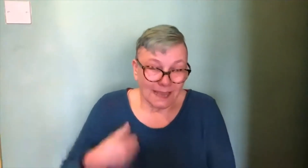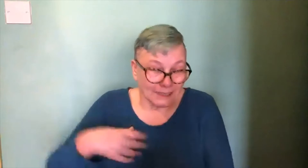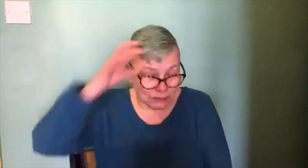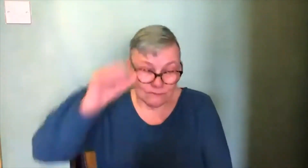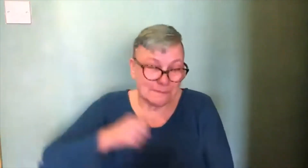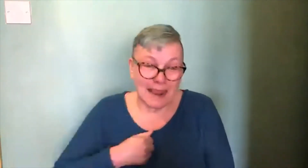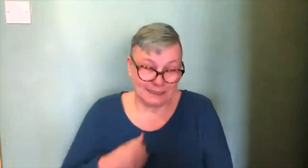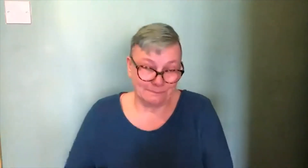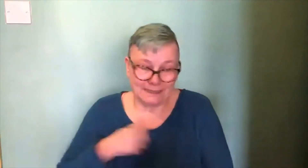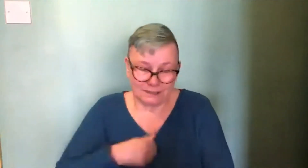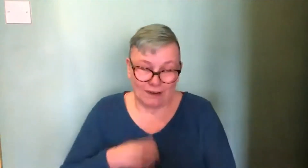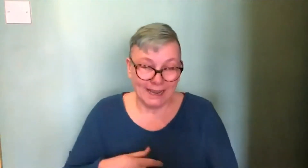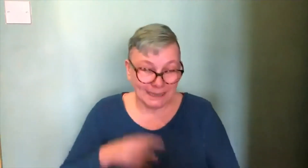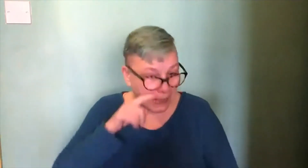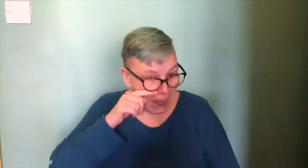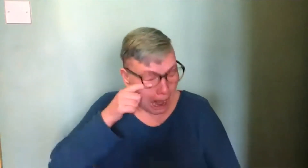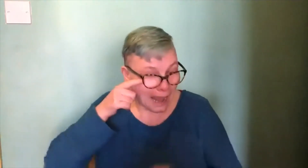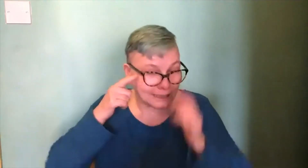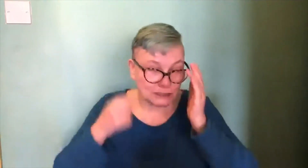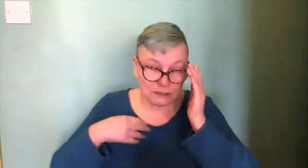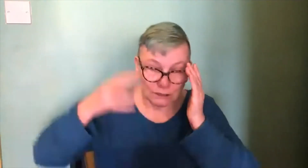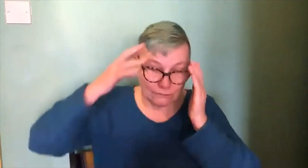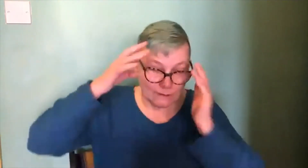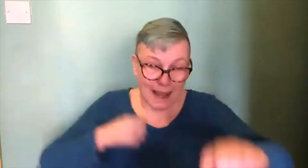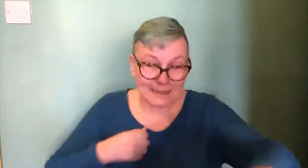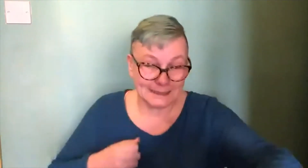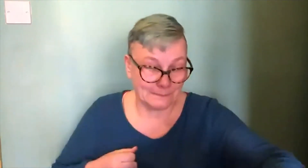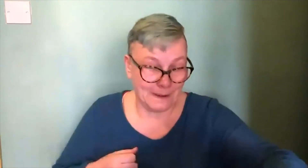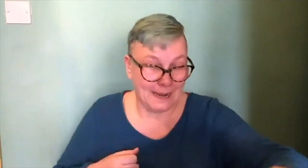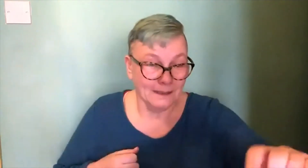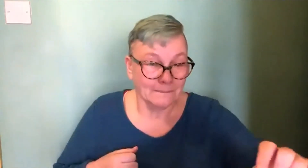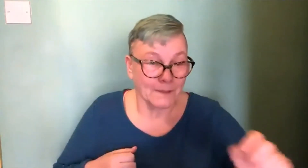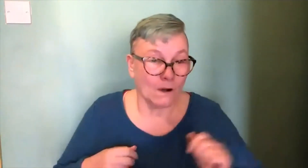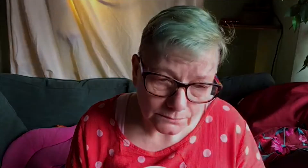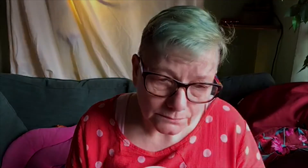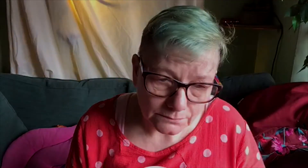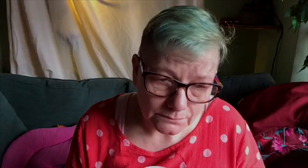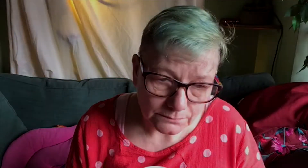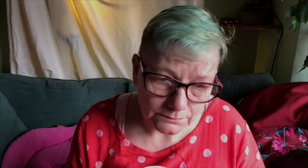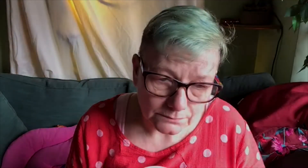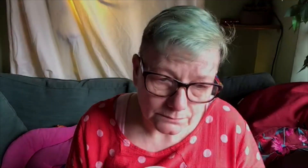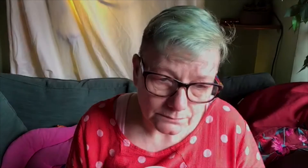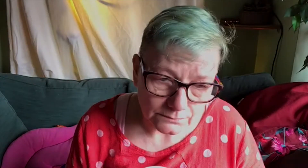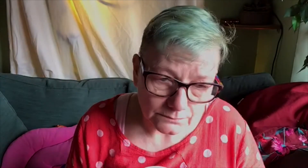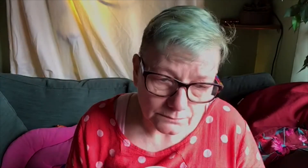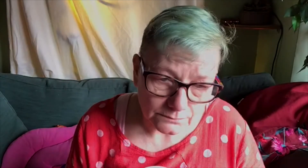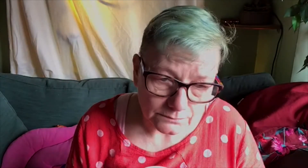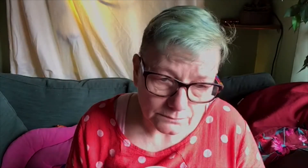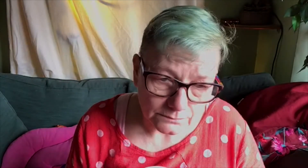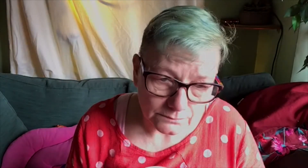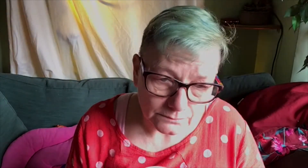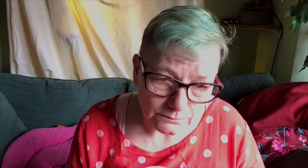It just reminded me, sorry - it just reminded me of my little girl. And I just thought I'd -